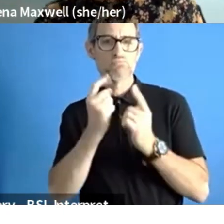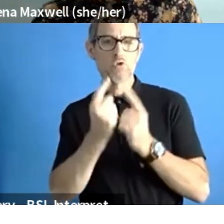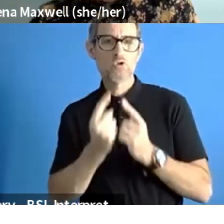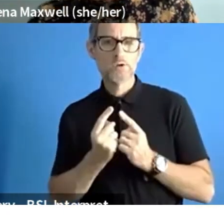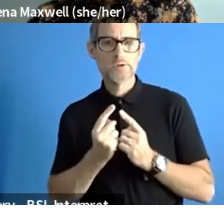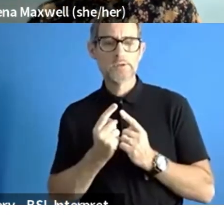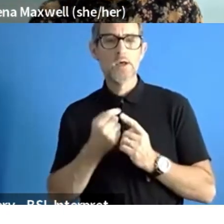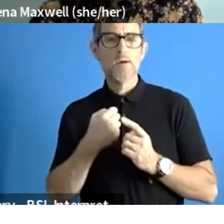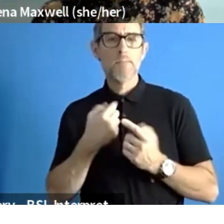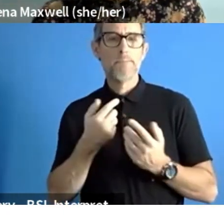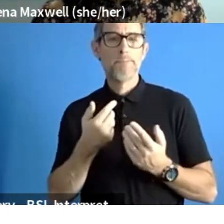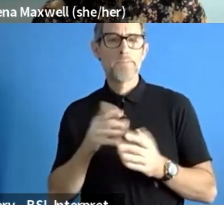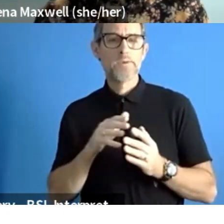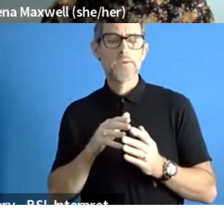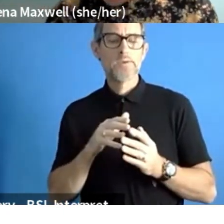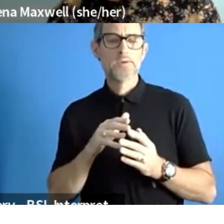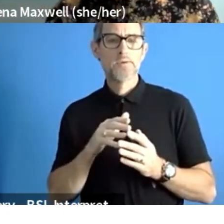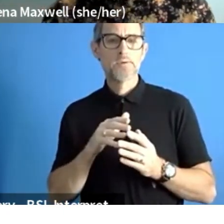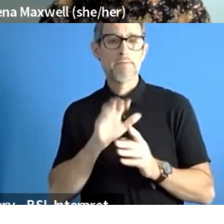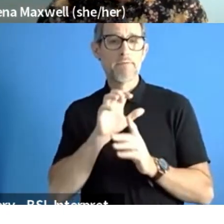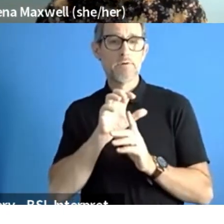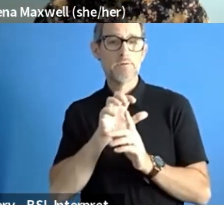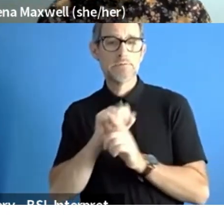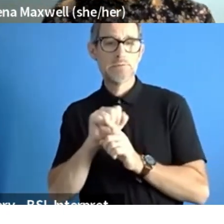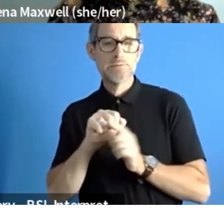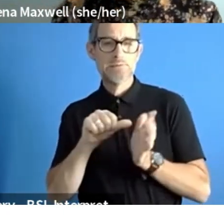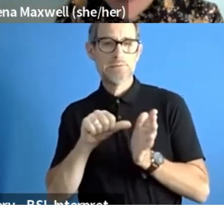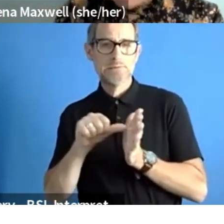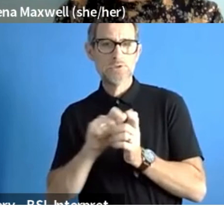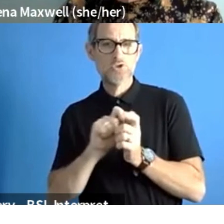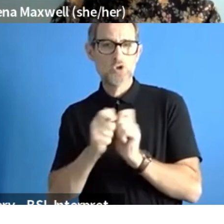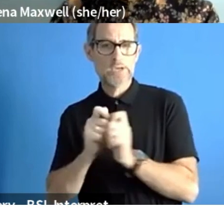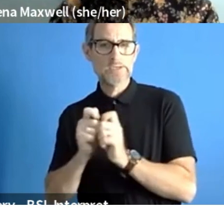and have identified many challenges and changes that we need into Microsoft